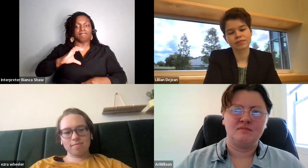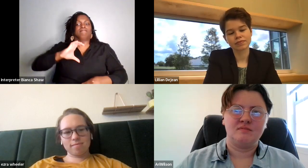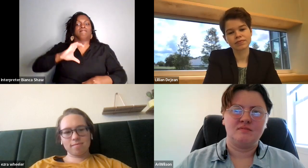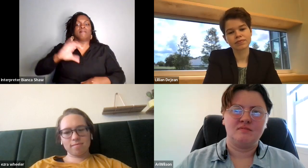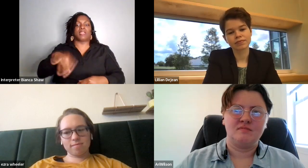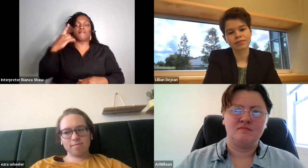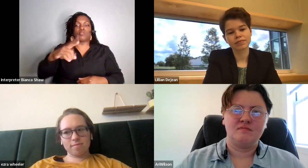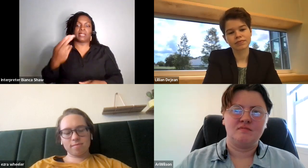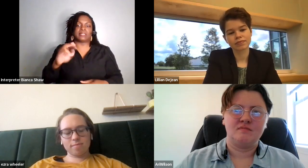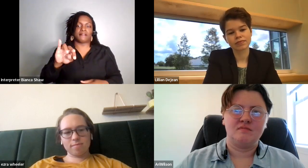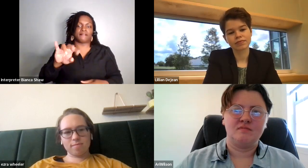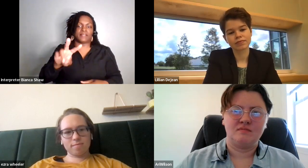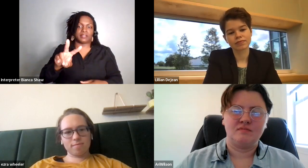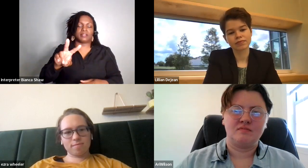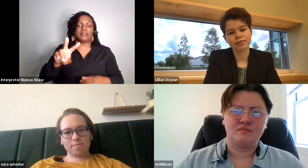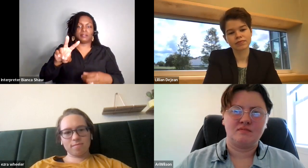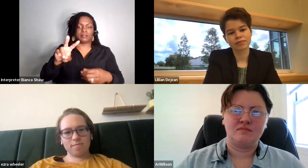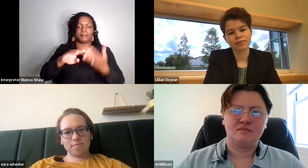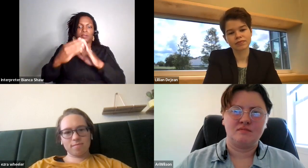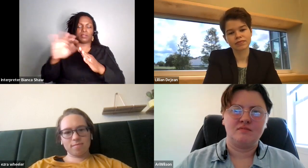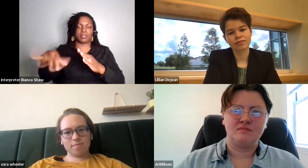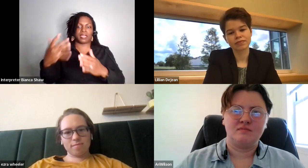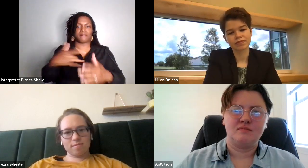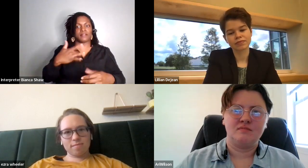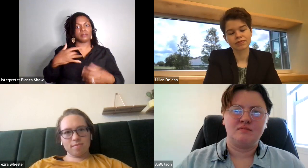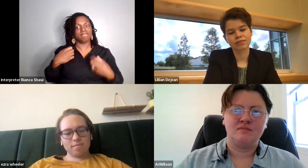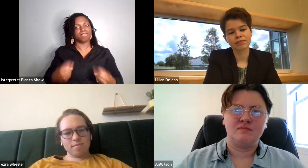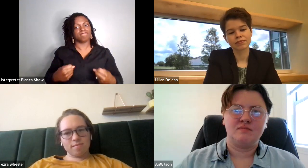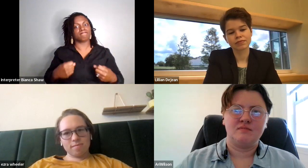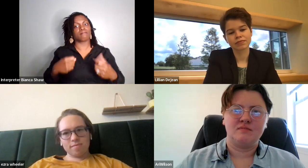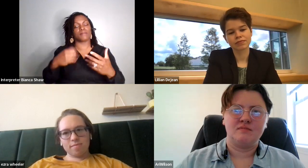Is empowerment because of the the fluctuation.